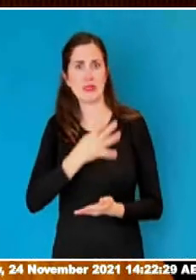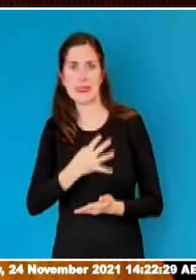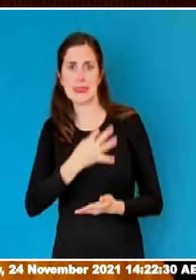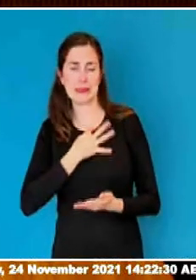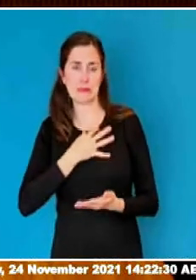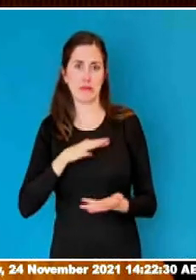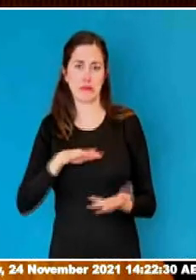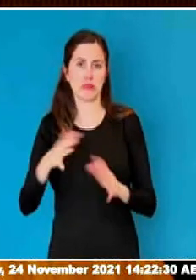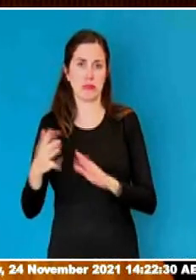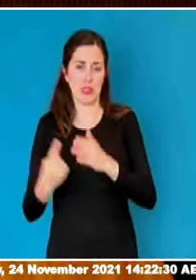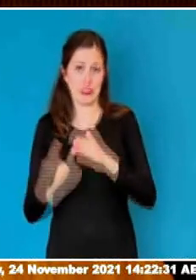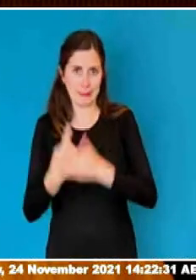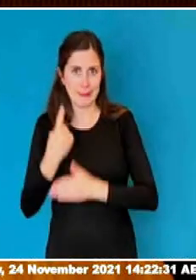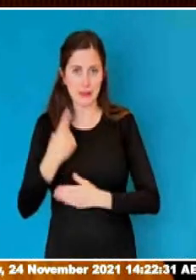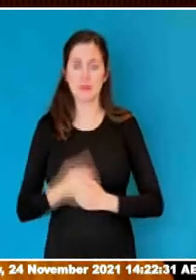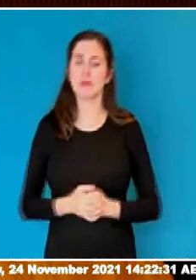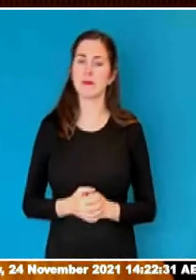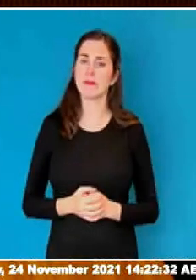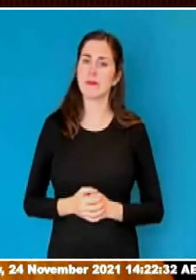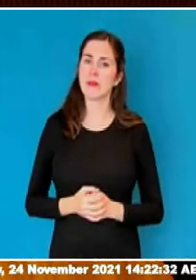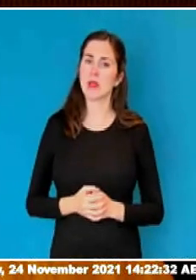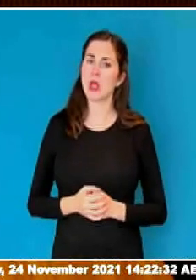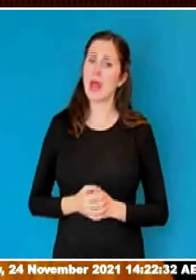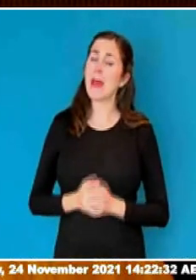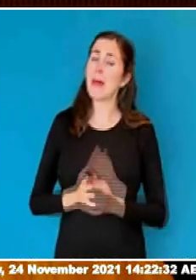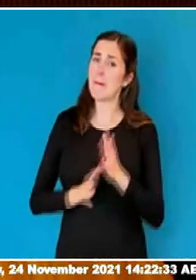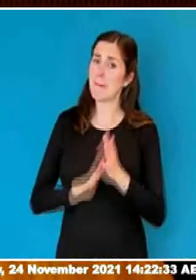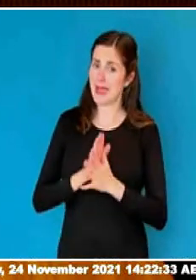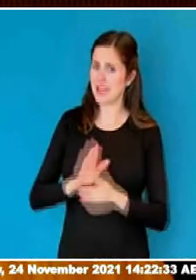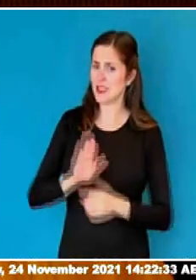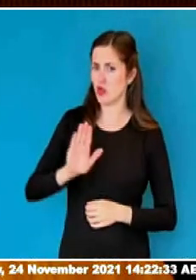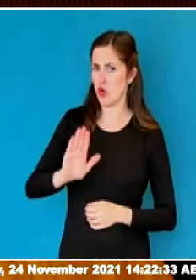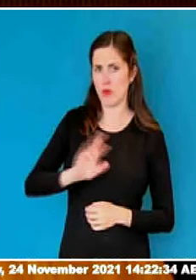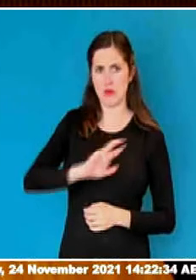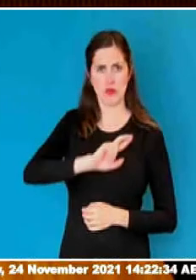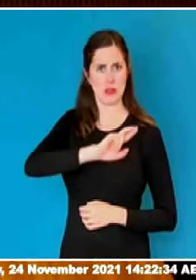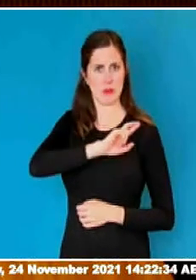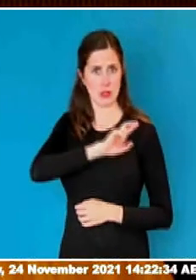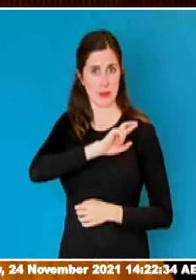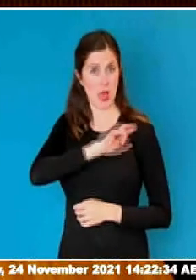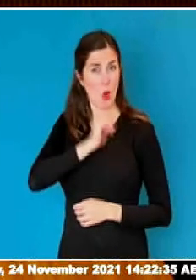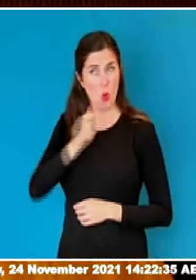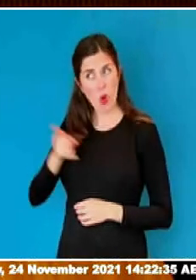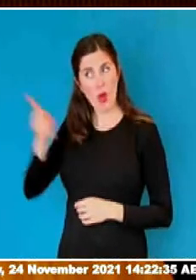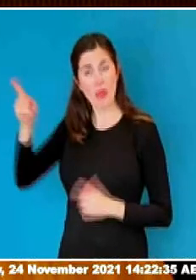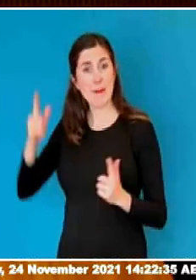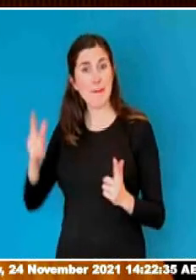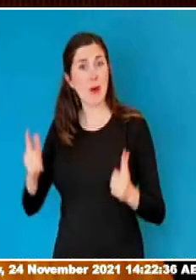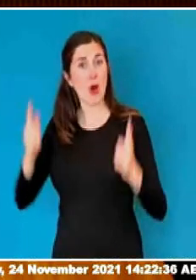That's more an obligation, is it not, on the employer or whoever operates the